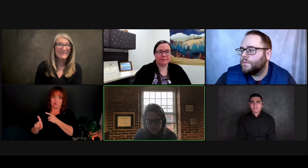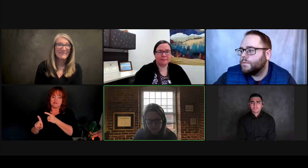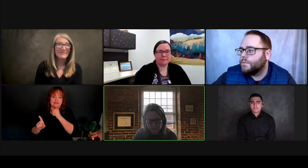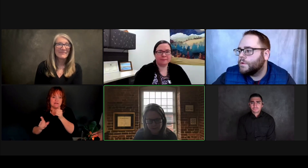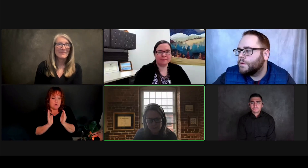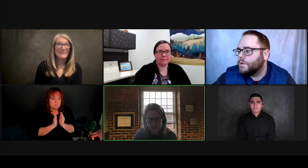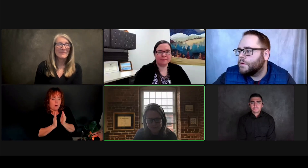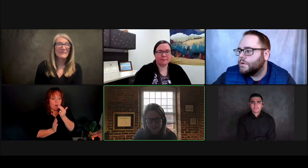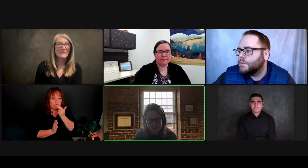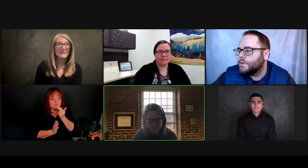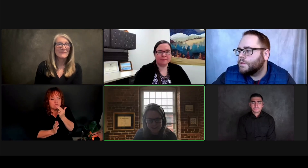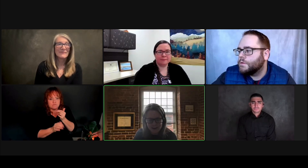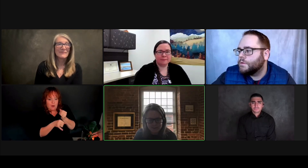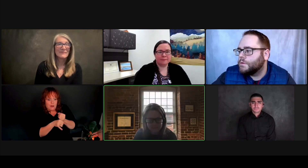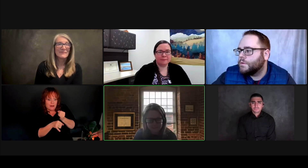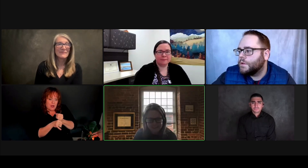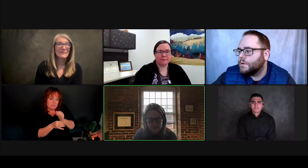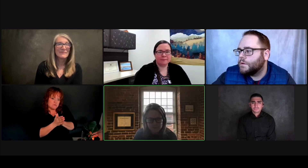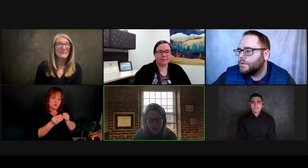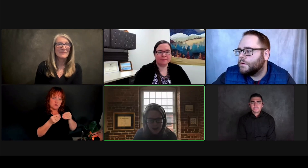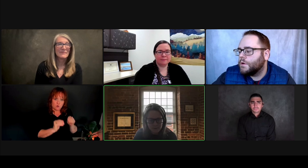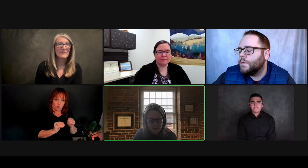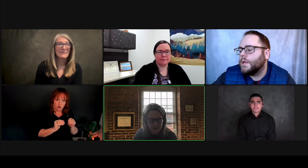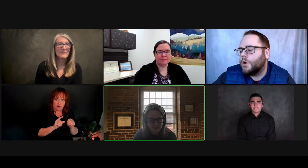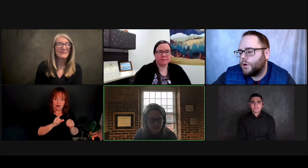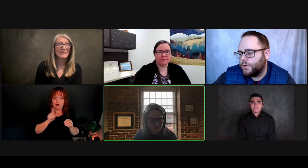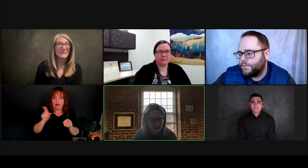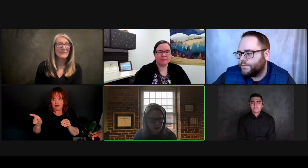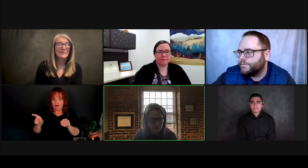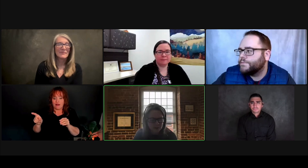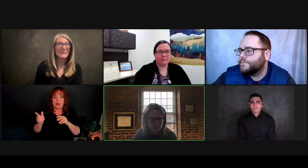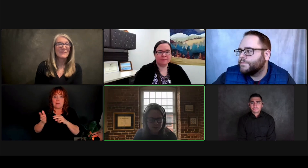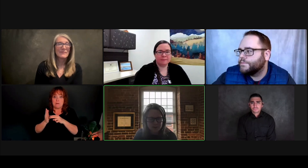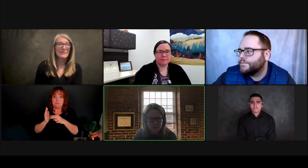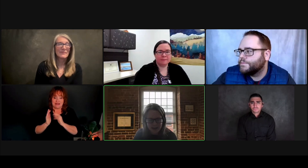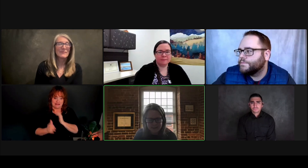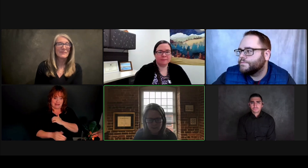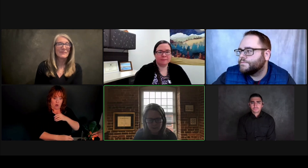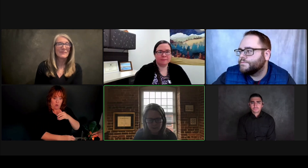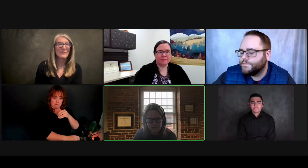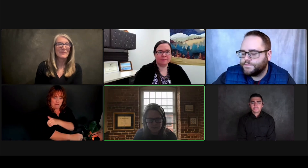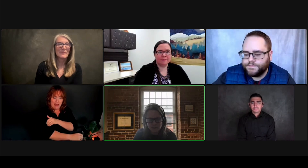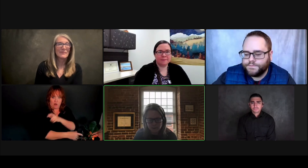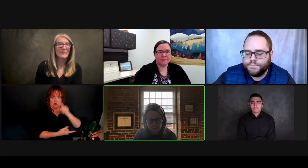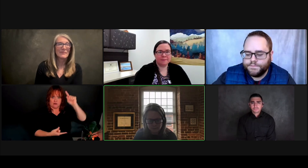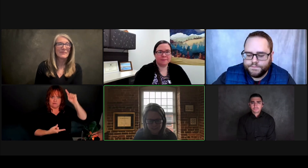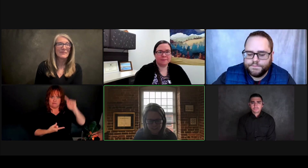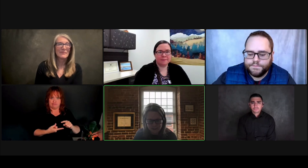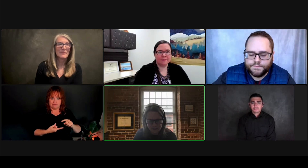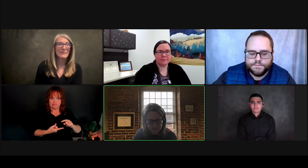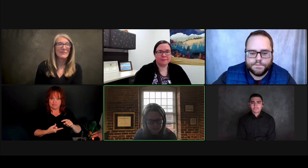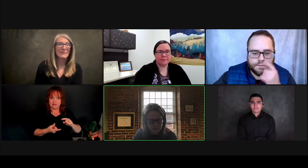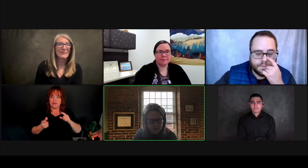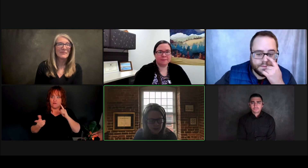So we've lost a lot of power there when it comes to that type of student materials.